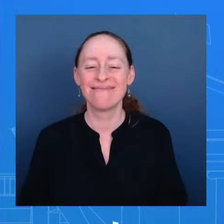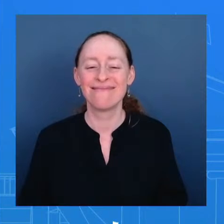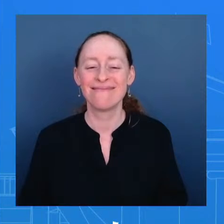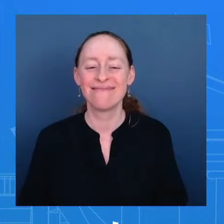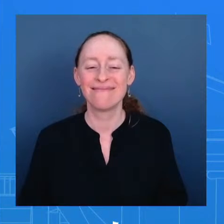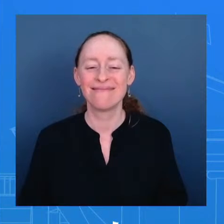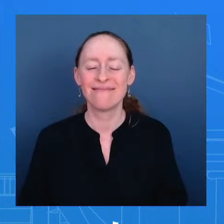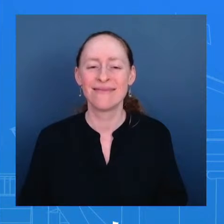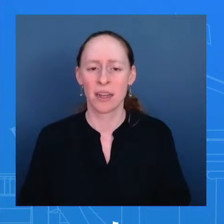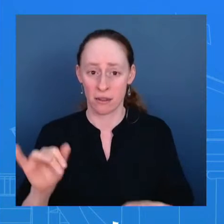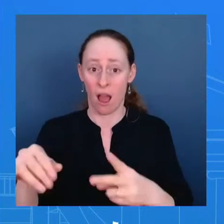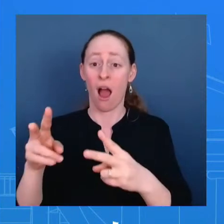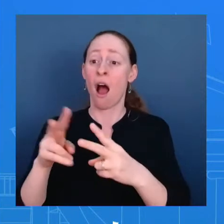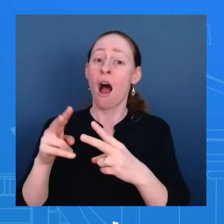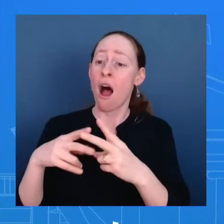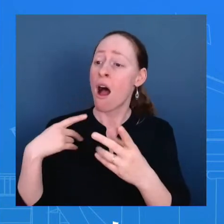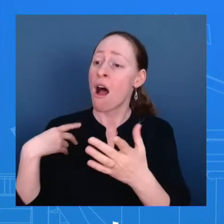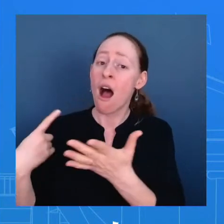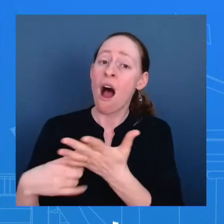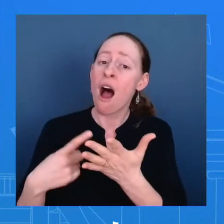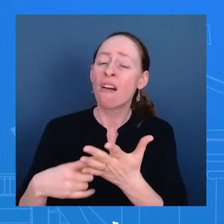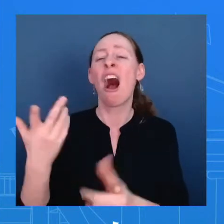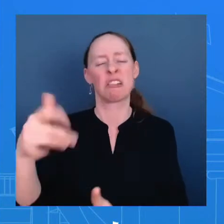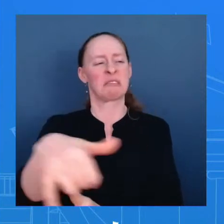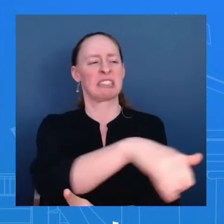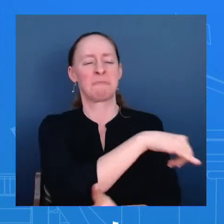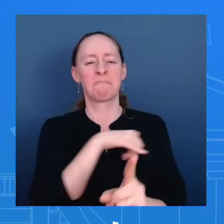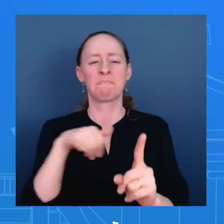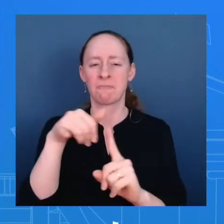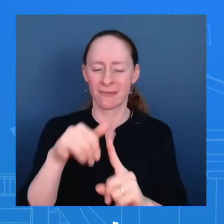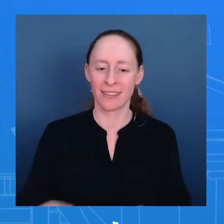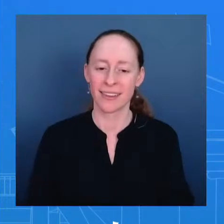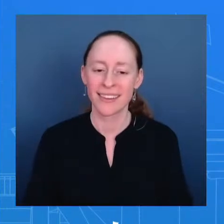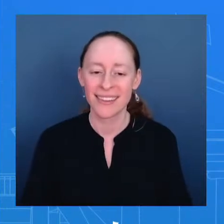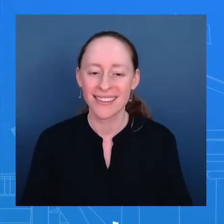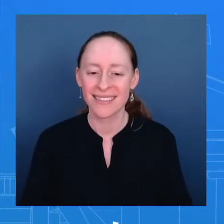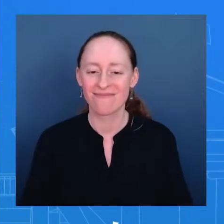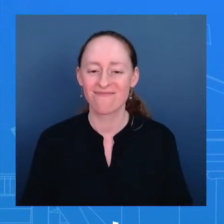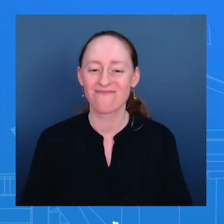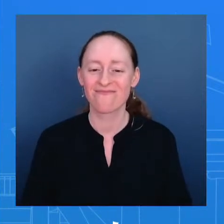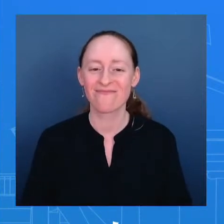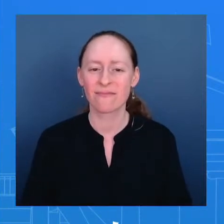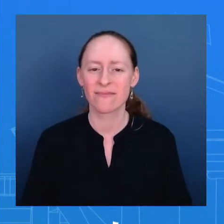The Press: And do you or the President have any concerns about the President's address overshadowing the commencement,